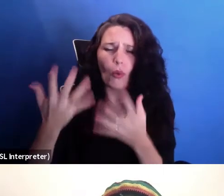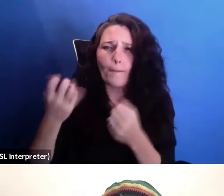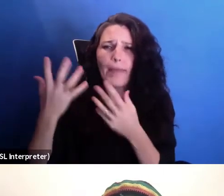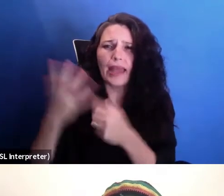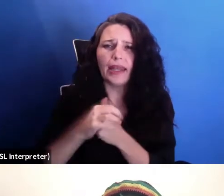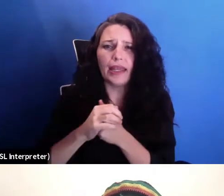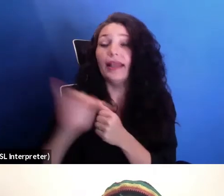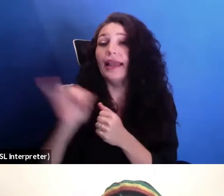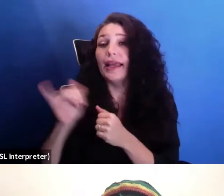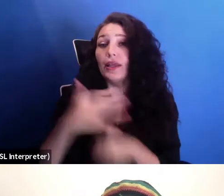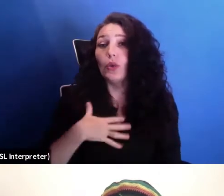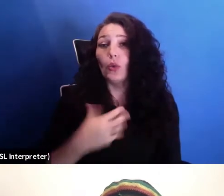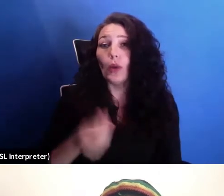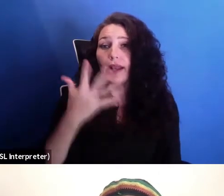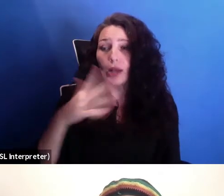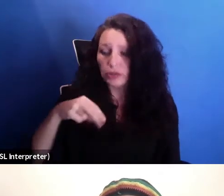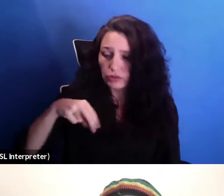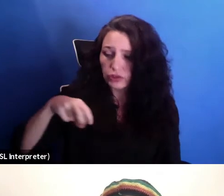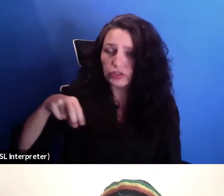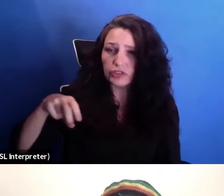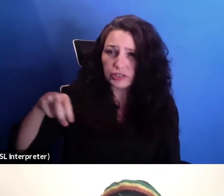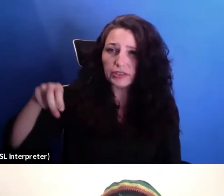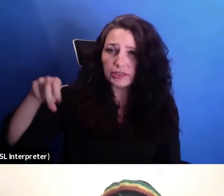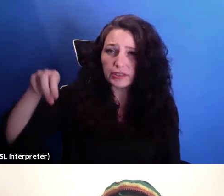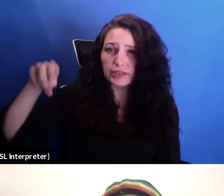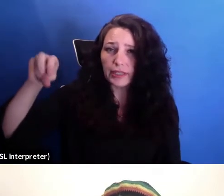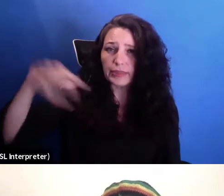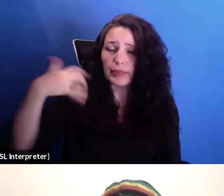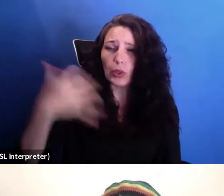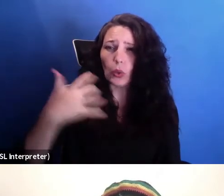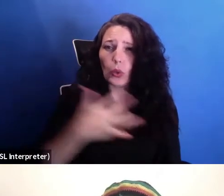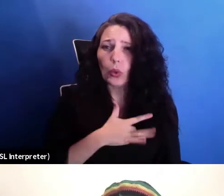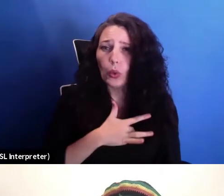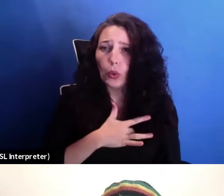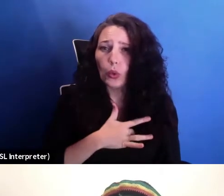And it really moved me deeply that it actually worked.